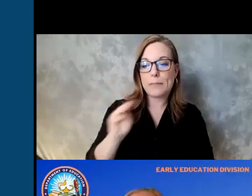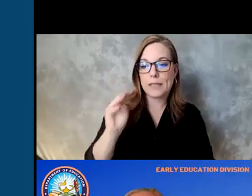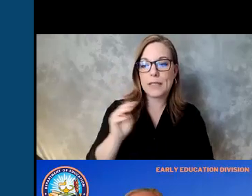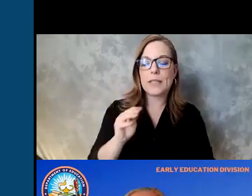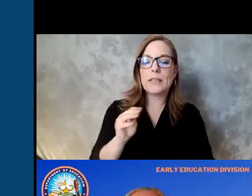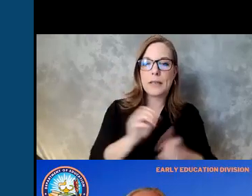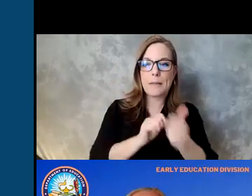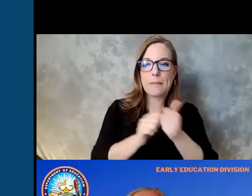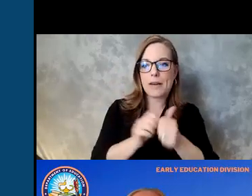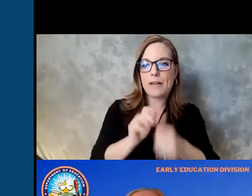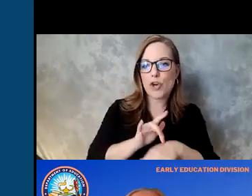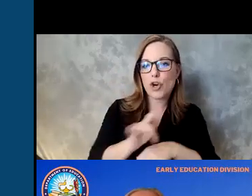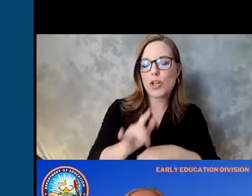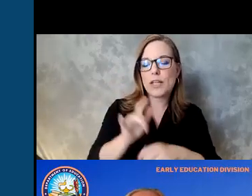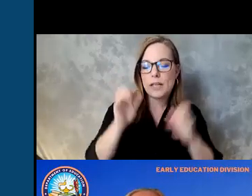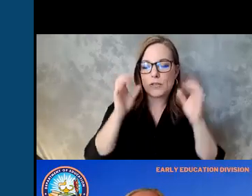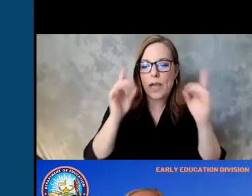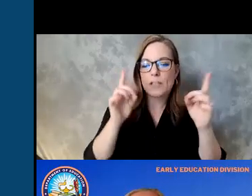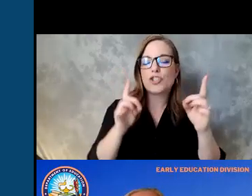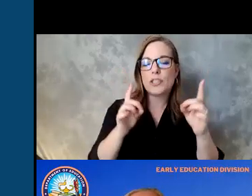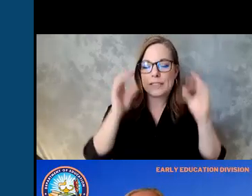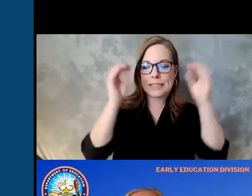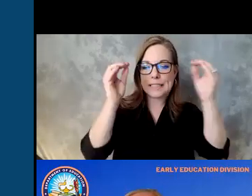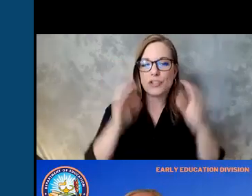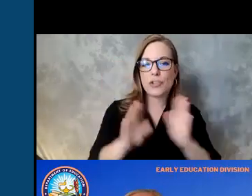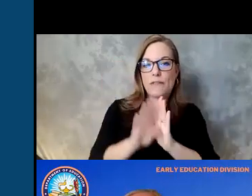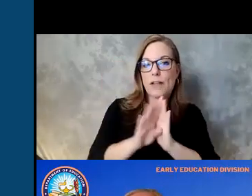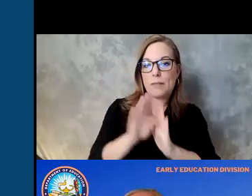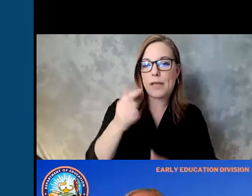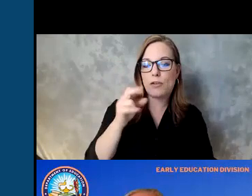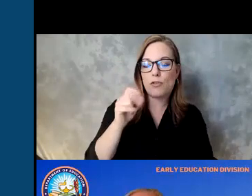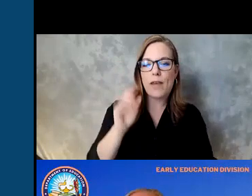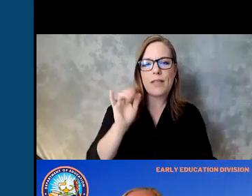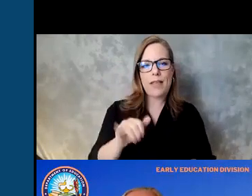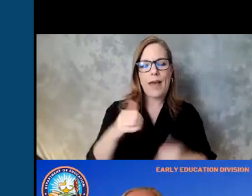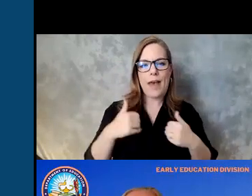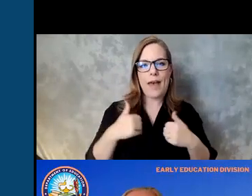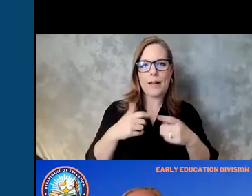Teacher Development Grant. This grant had a mandatory letter of intent that was due